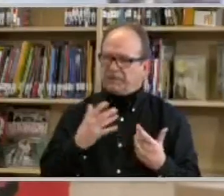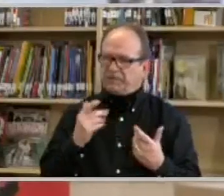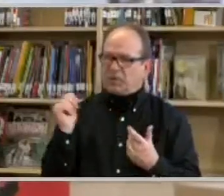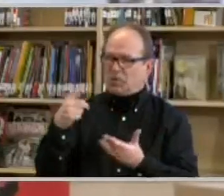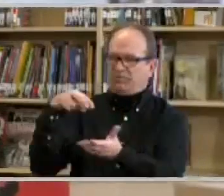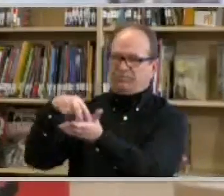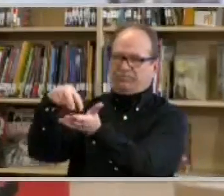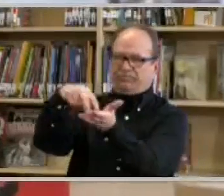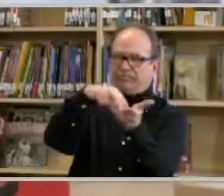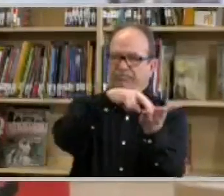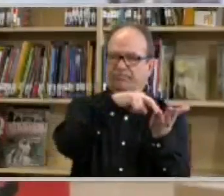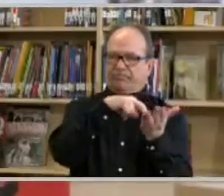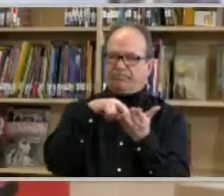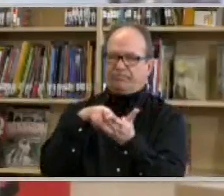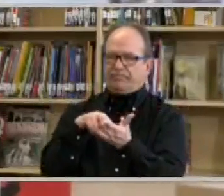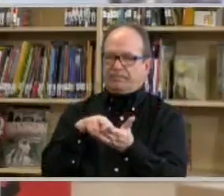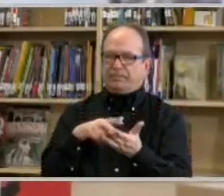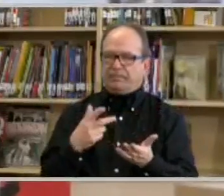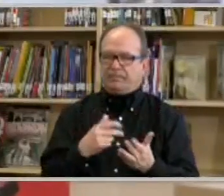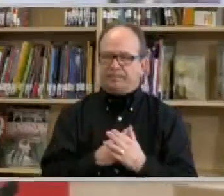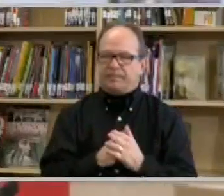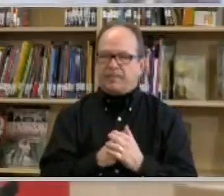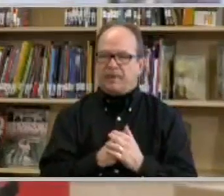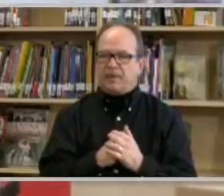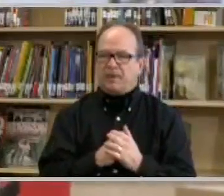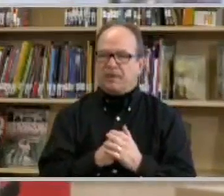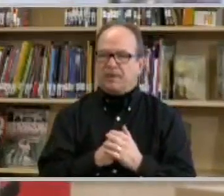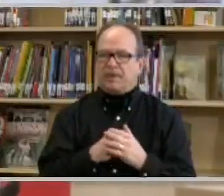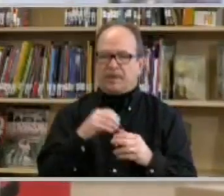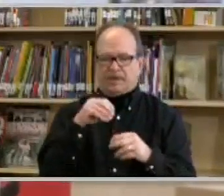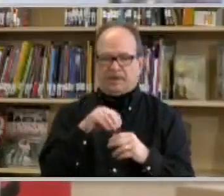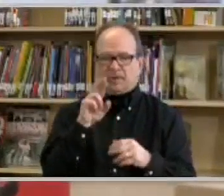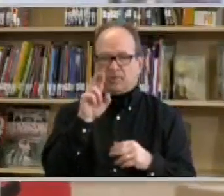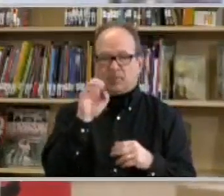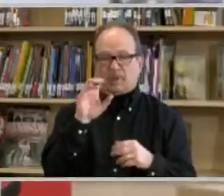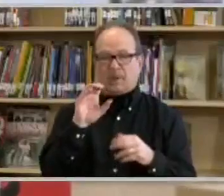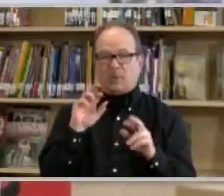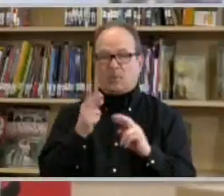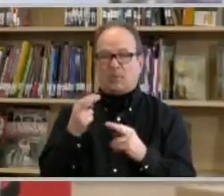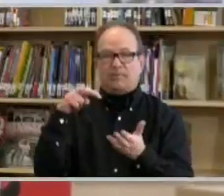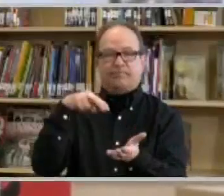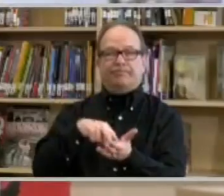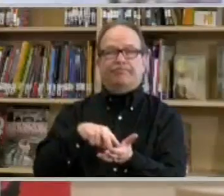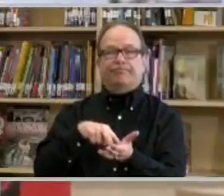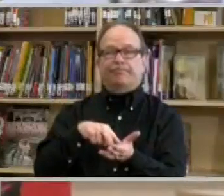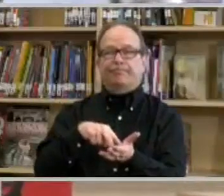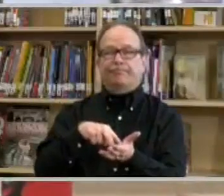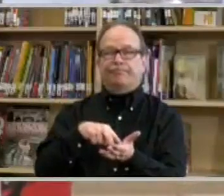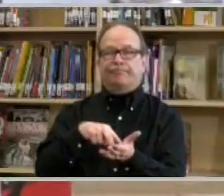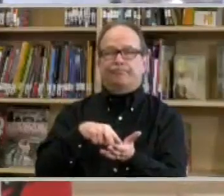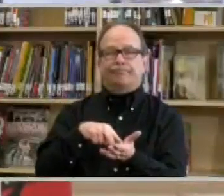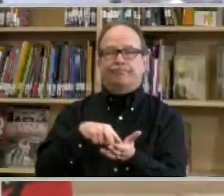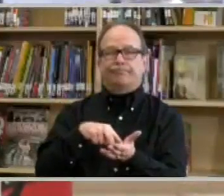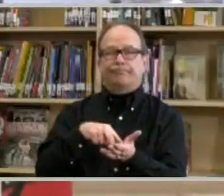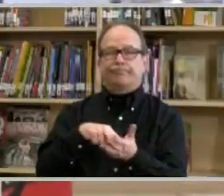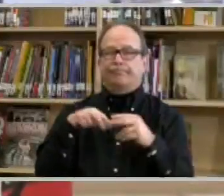YOUNG MEN AND THEY SAID JUST WHAT YOU SAID. THEY ARE STANDING LITERALLY ACROSS THE STREET FROM A